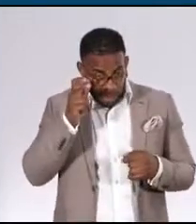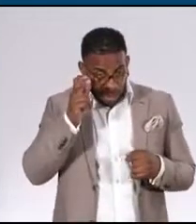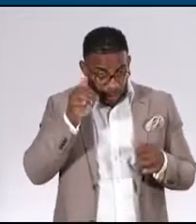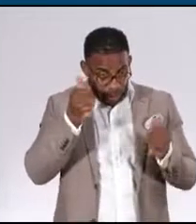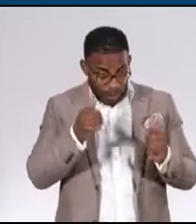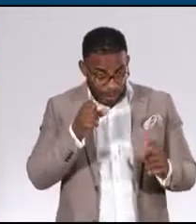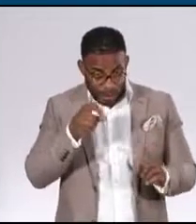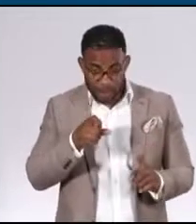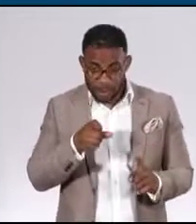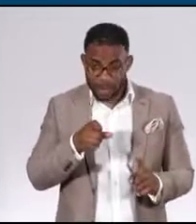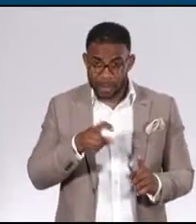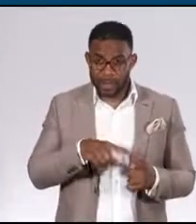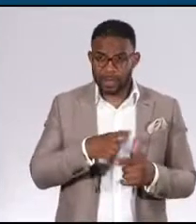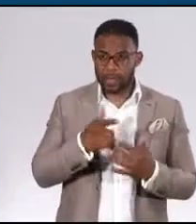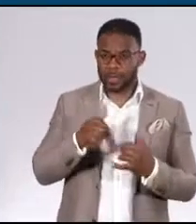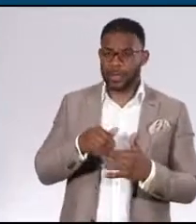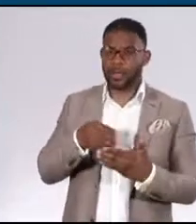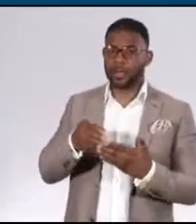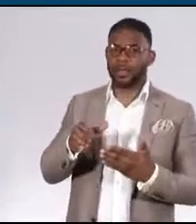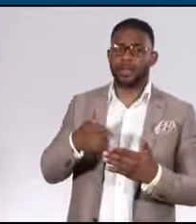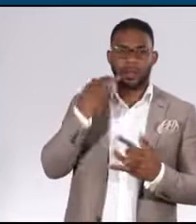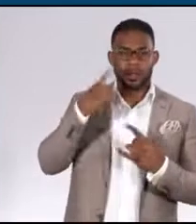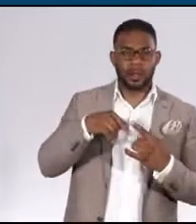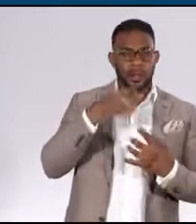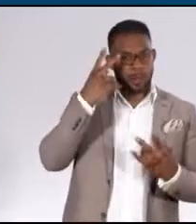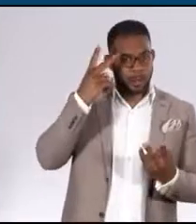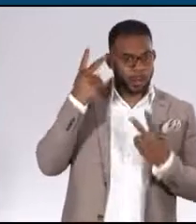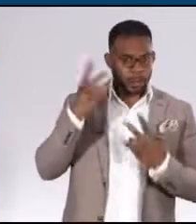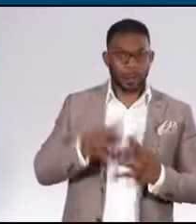And then comes an expense of our thinking memories. At the same time,